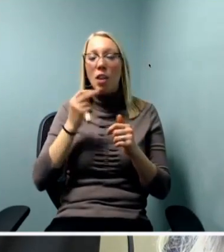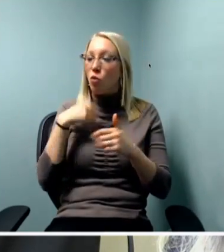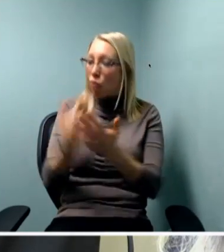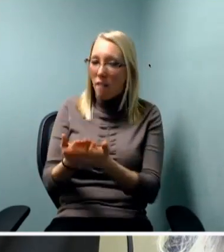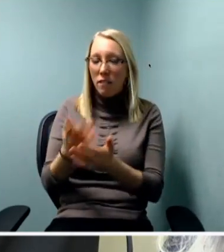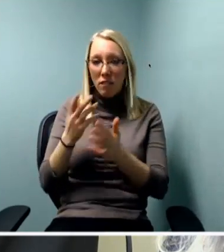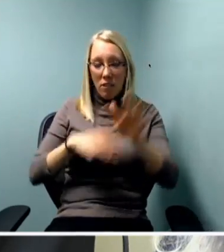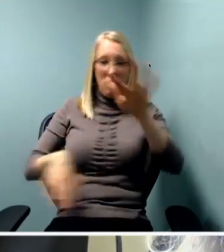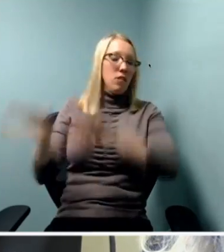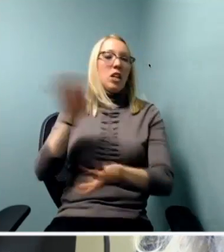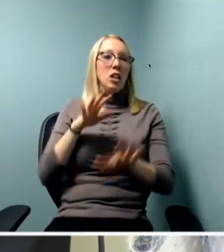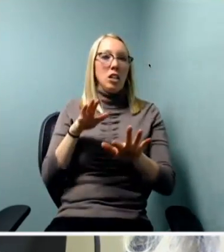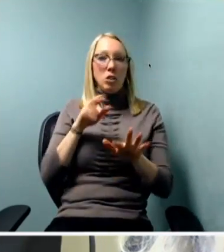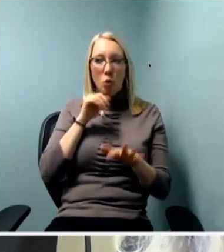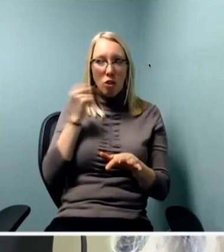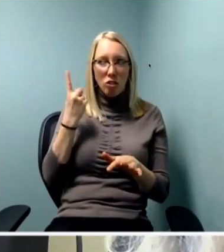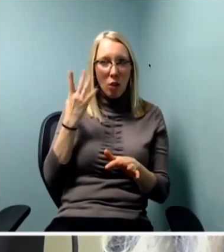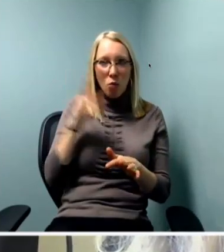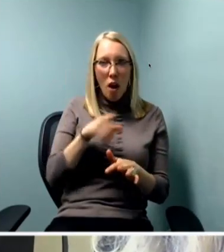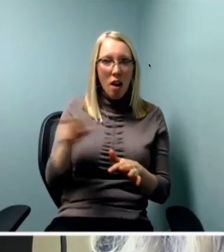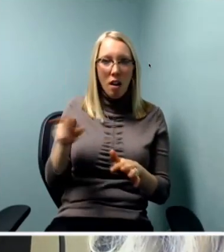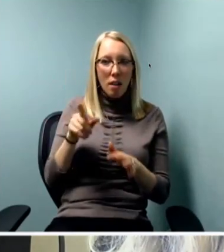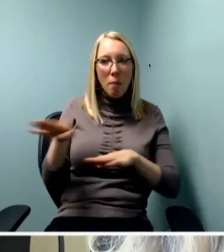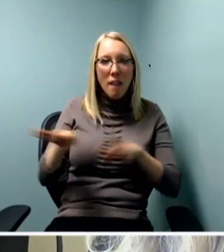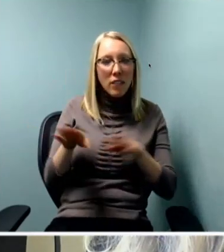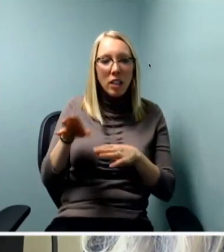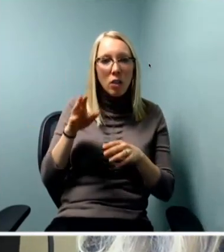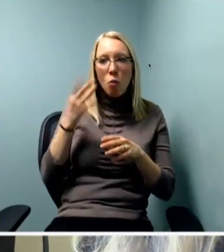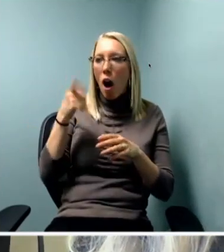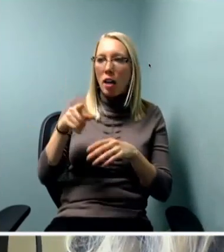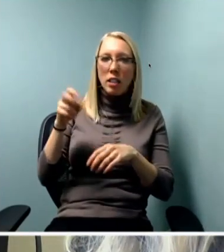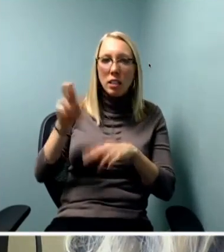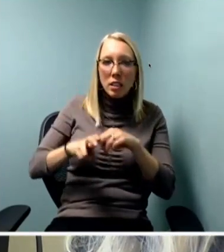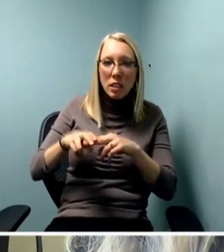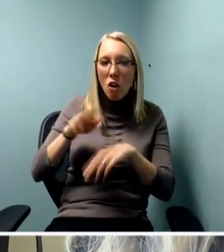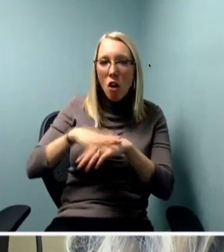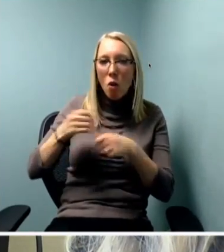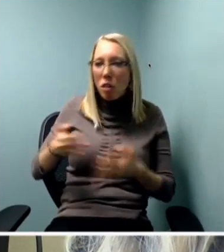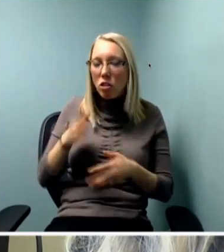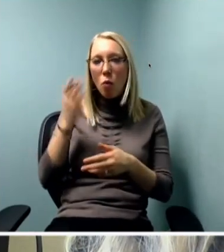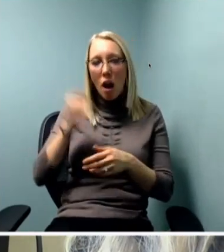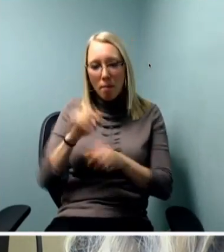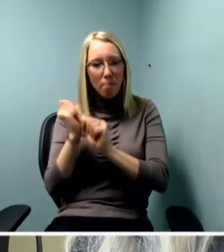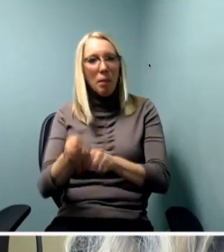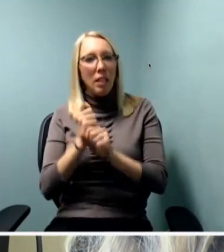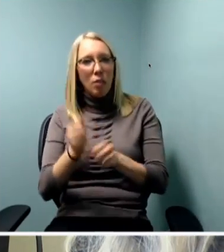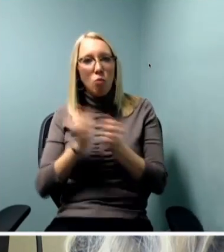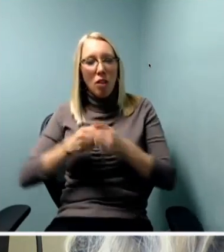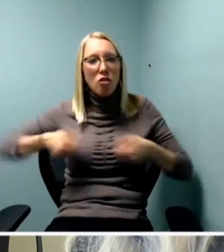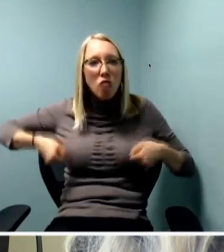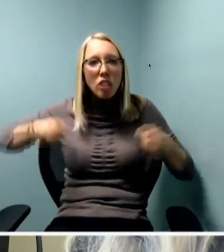"Who's standing on the back of the wheelchair?" "What are the Deaf kids talking about?", and they're all pointing at me.